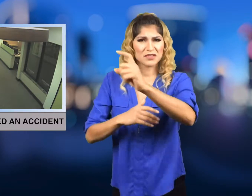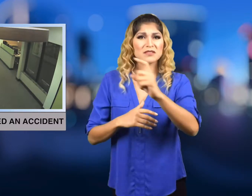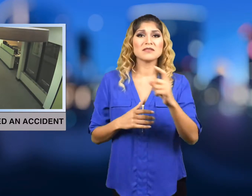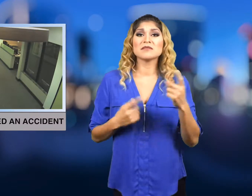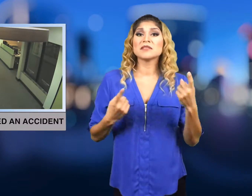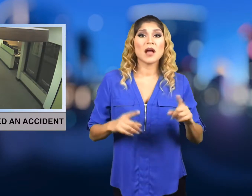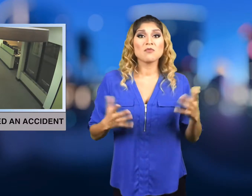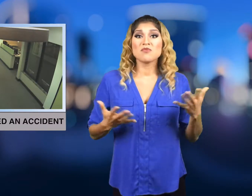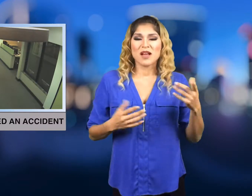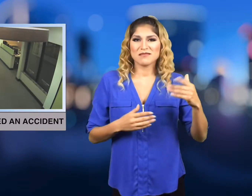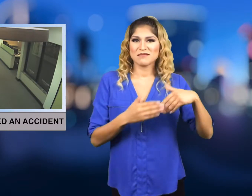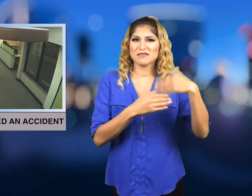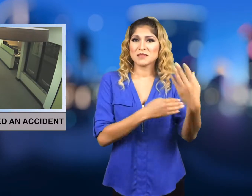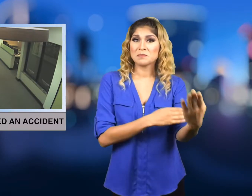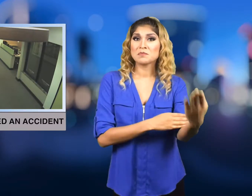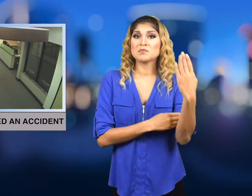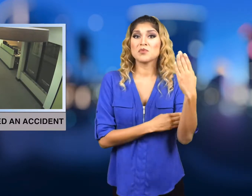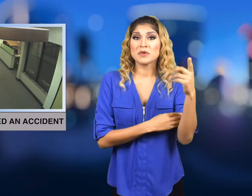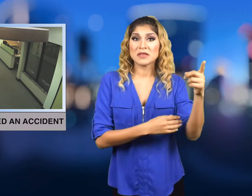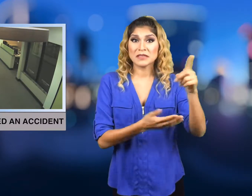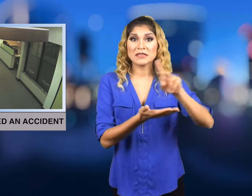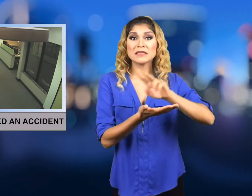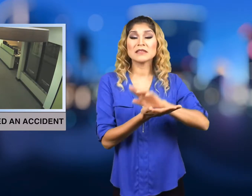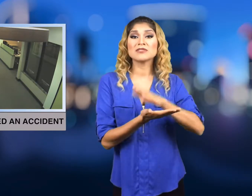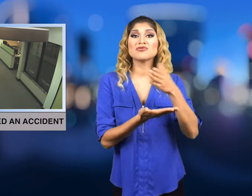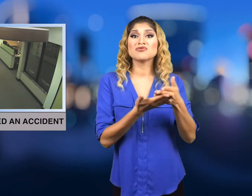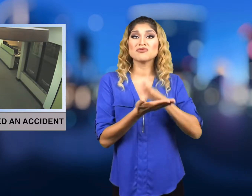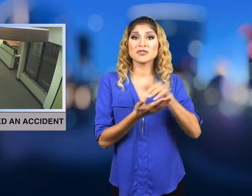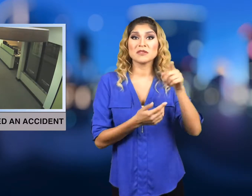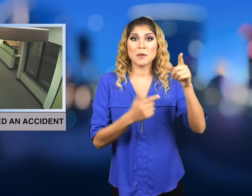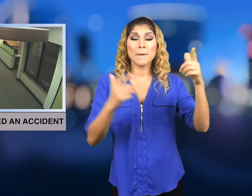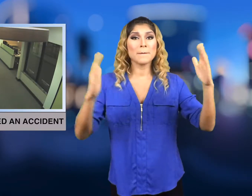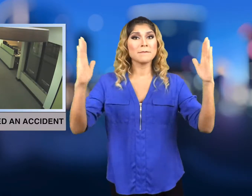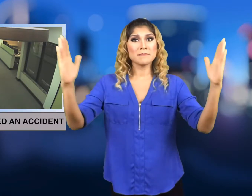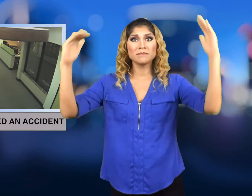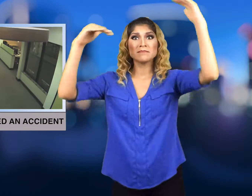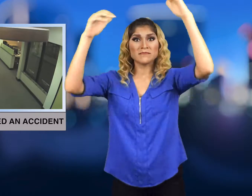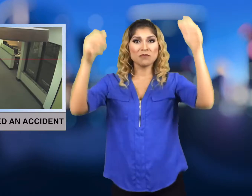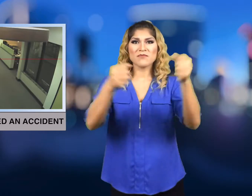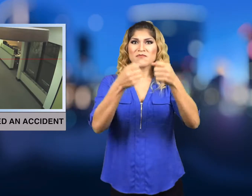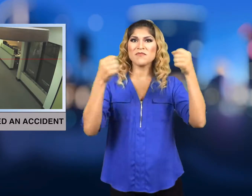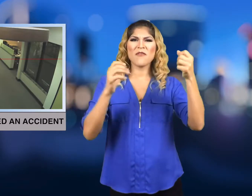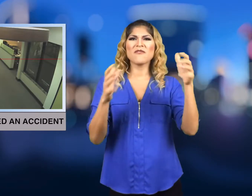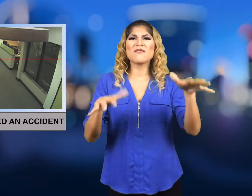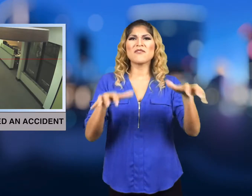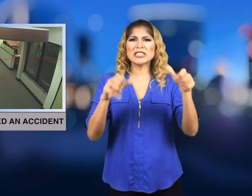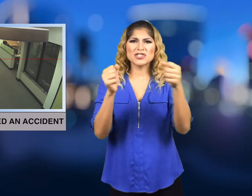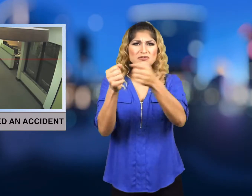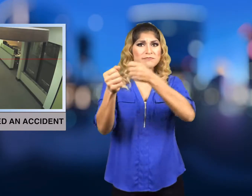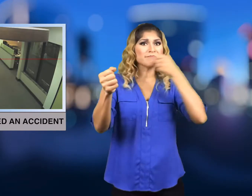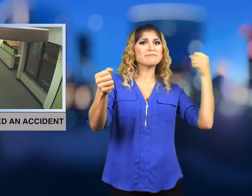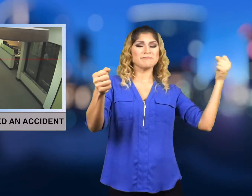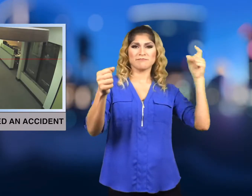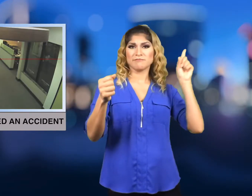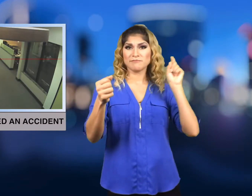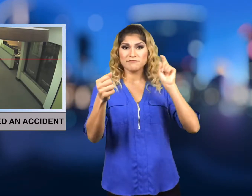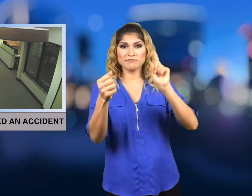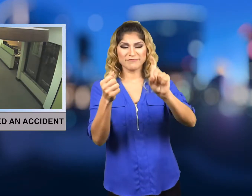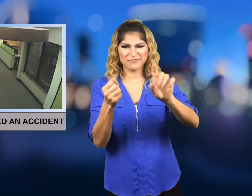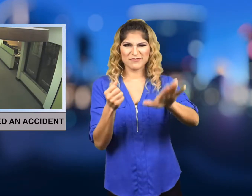she was found dead in a walk-in freezer in the kitchen.